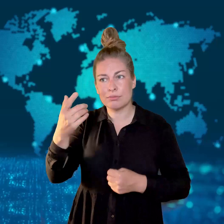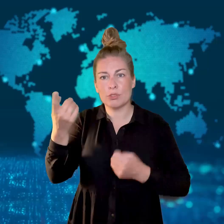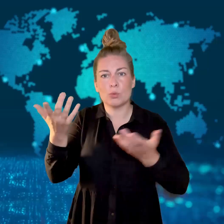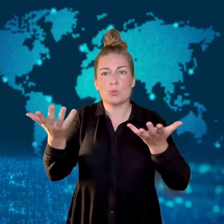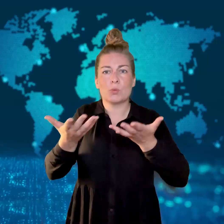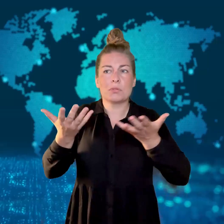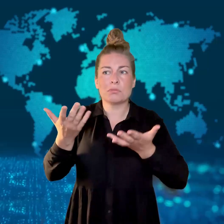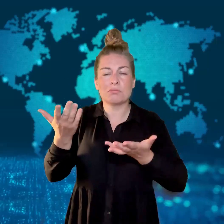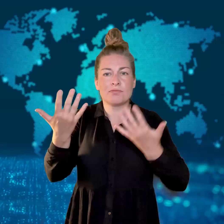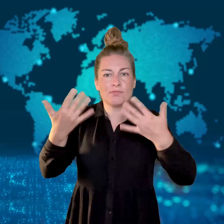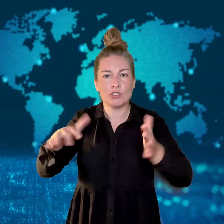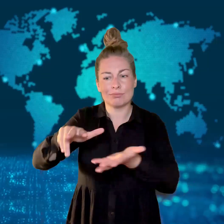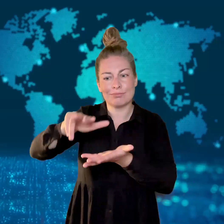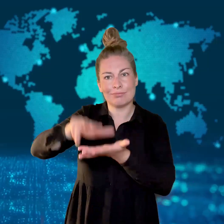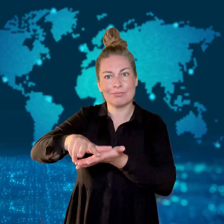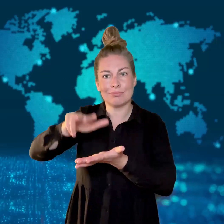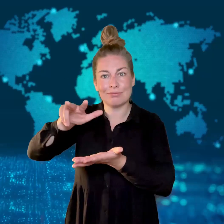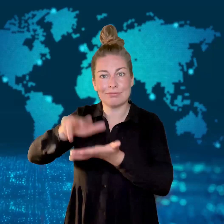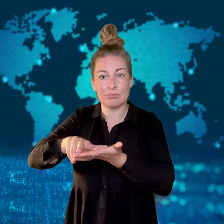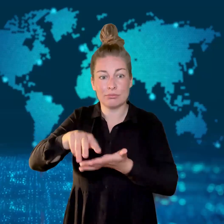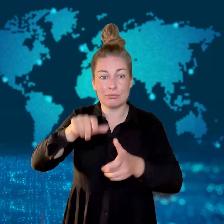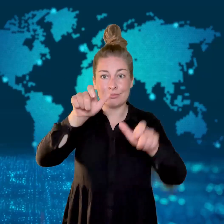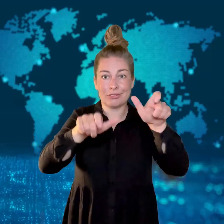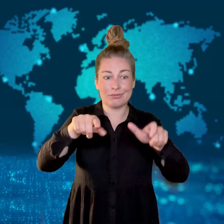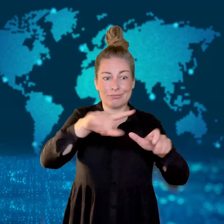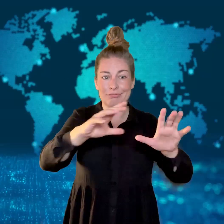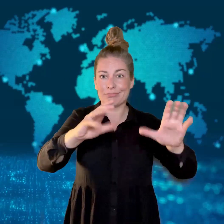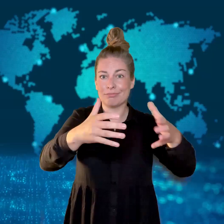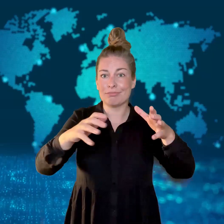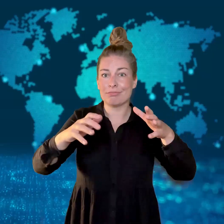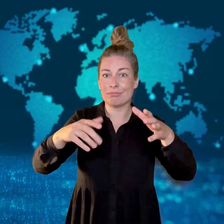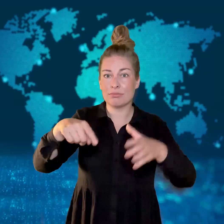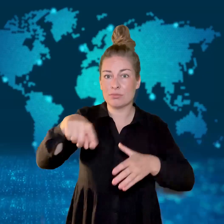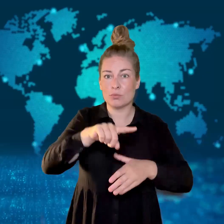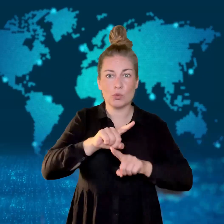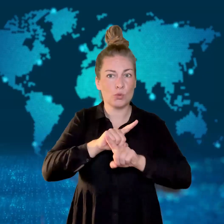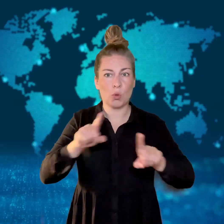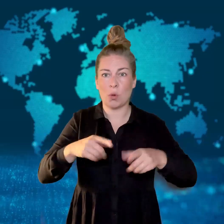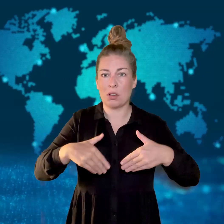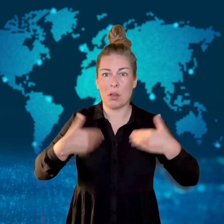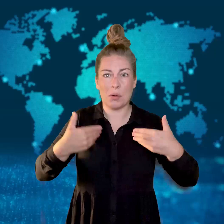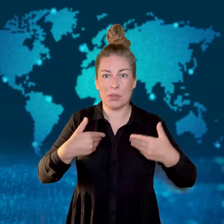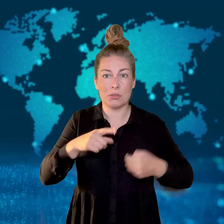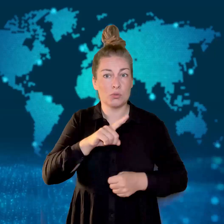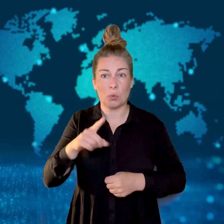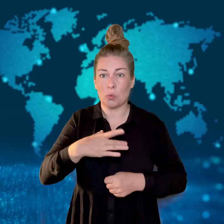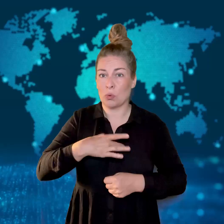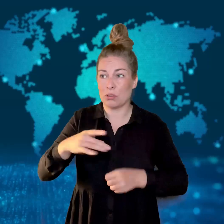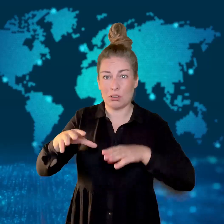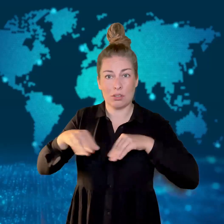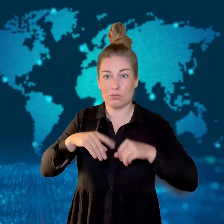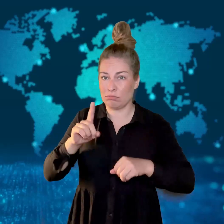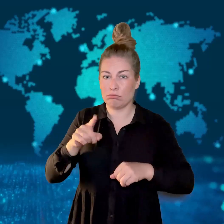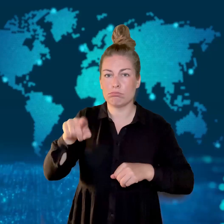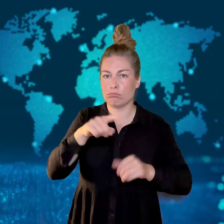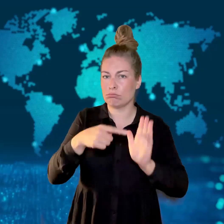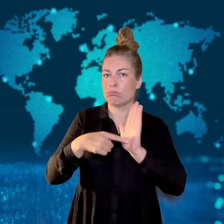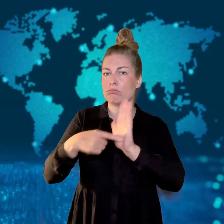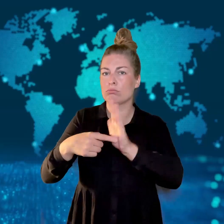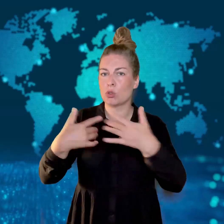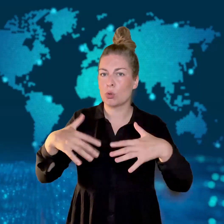When not pleased with government decisions,